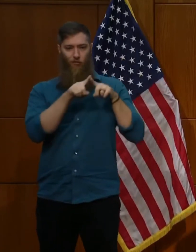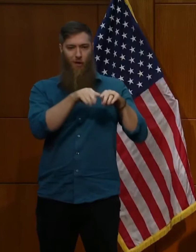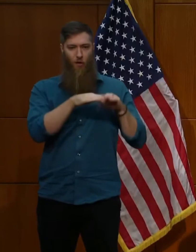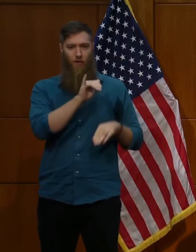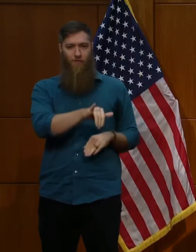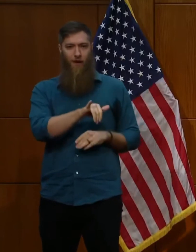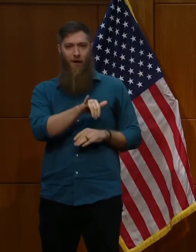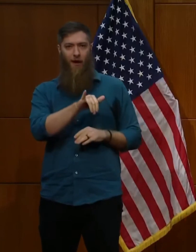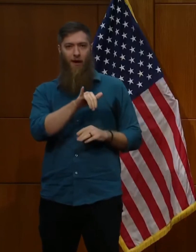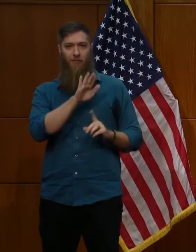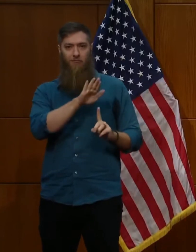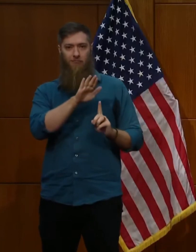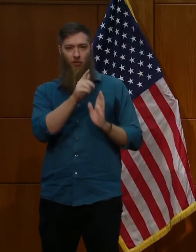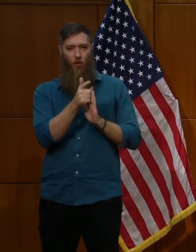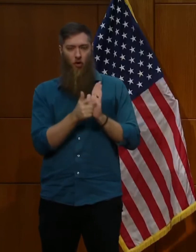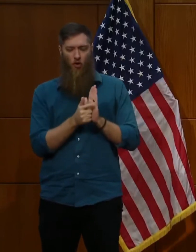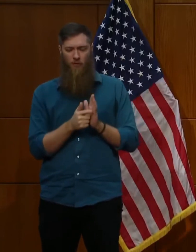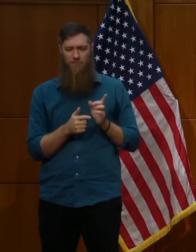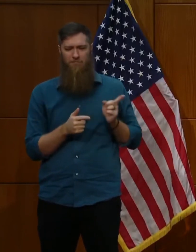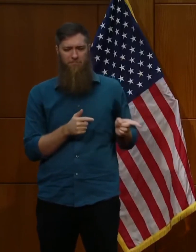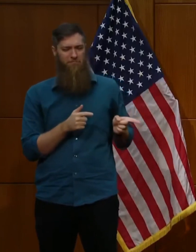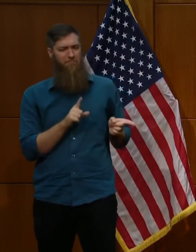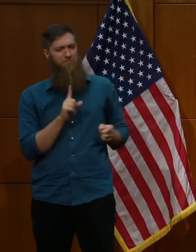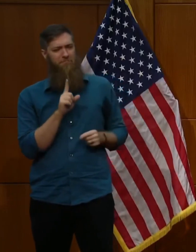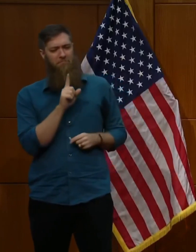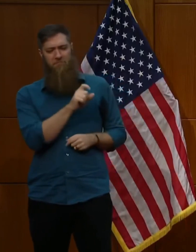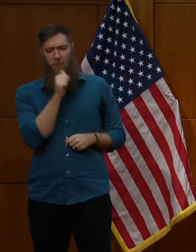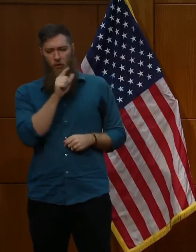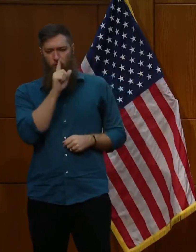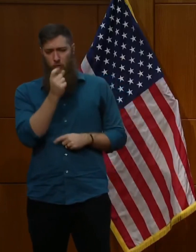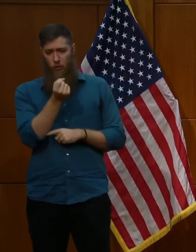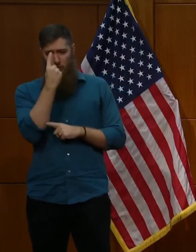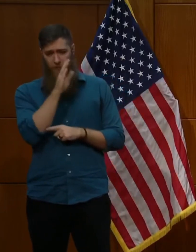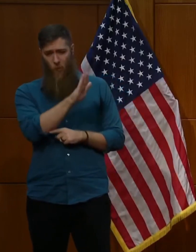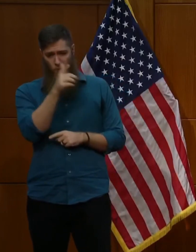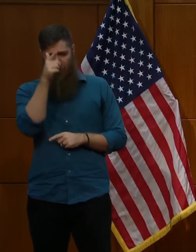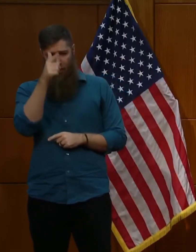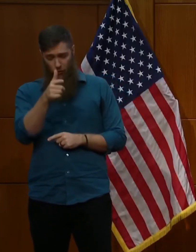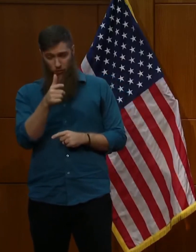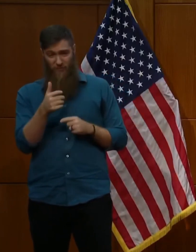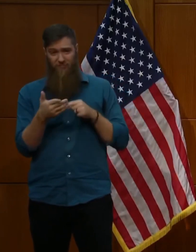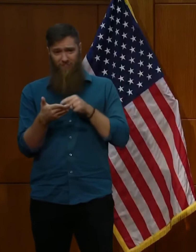not sure I follow your logic in your question came, but it is a law as I just said that